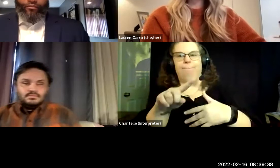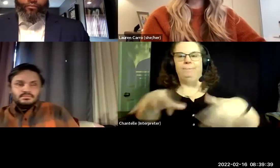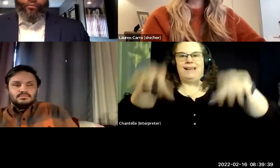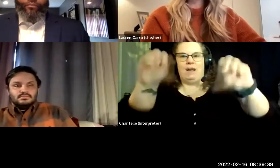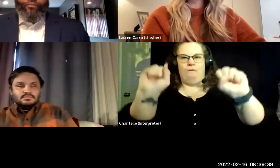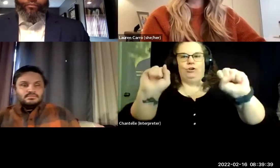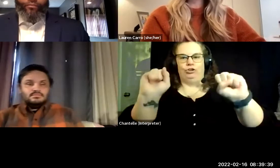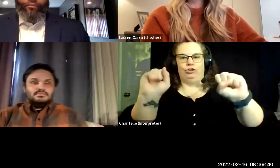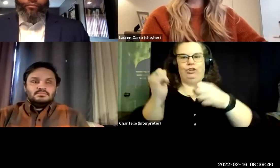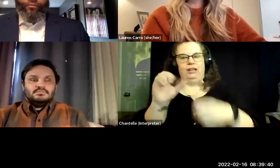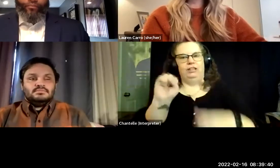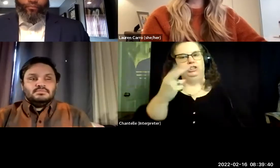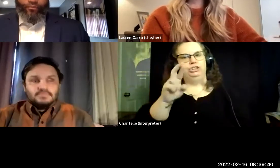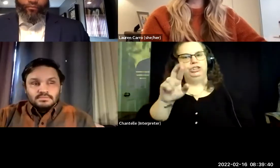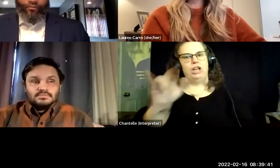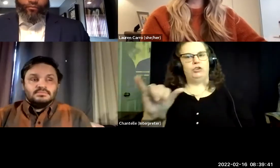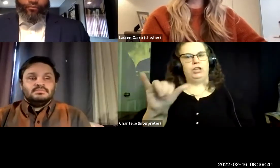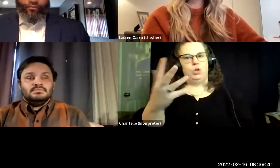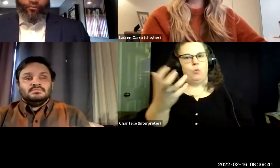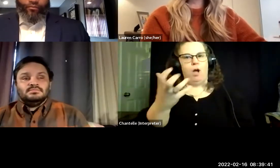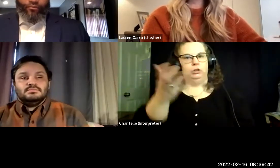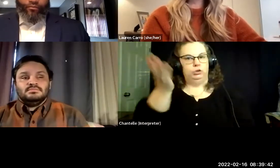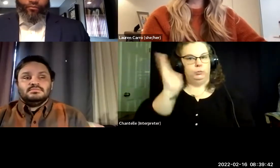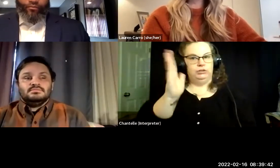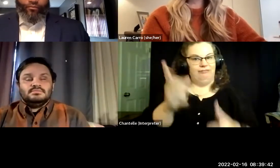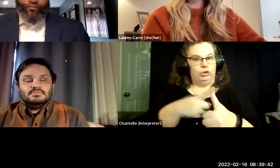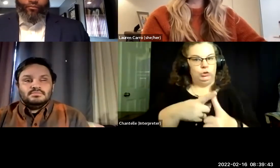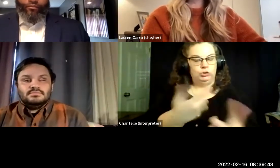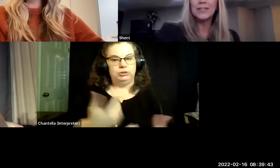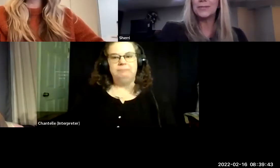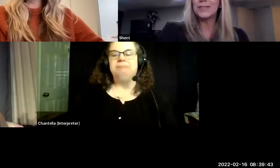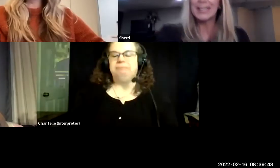Sherry, would you like to present first